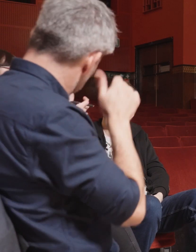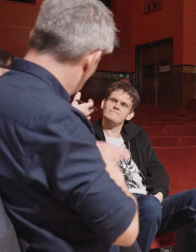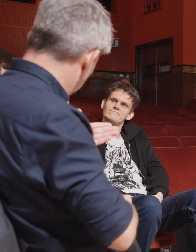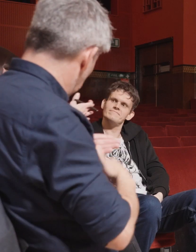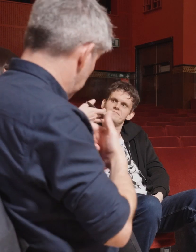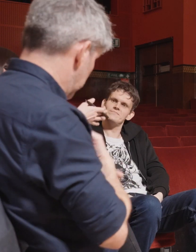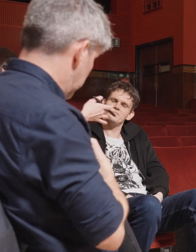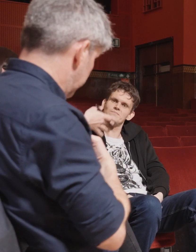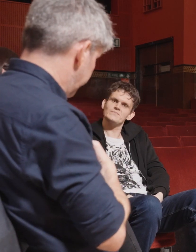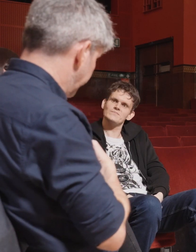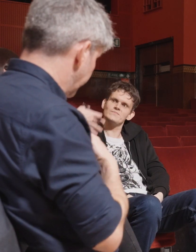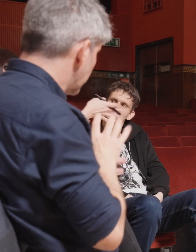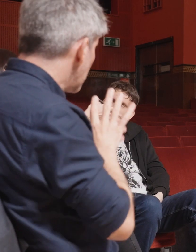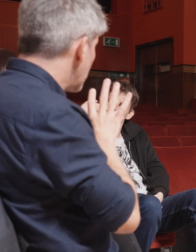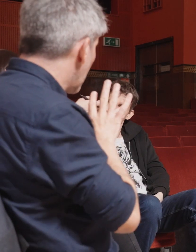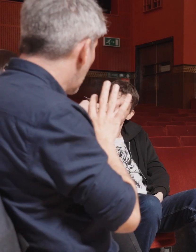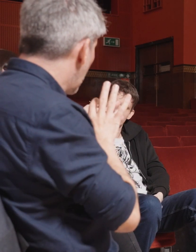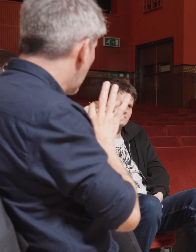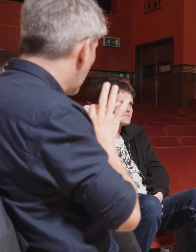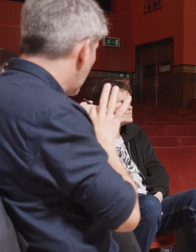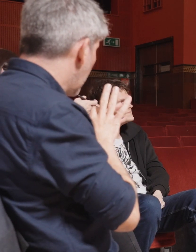Just to relate what you are saying to Maria's earlier comment